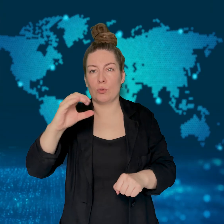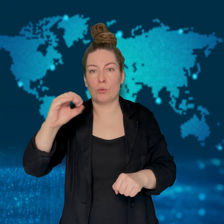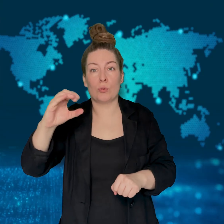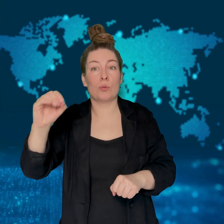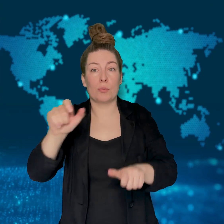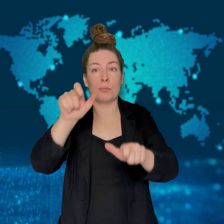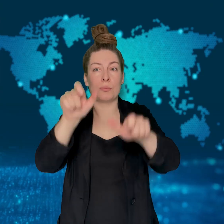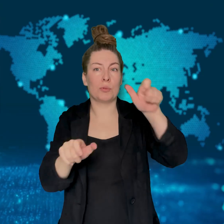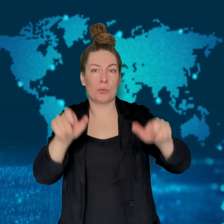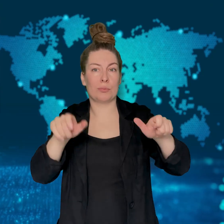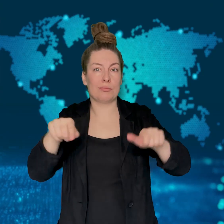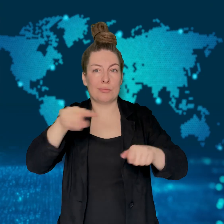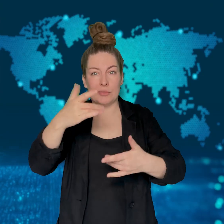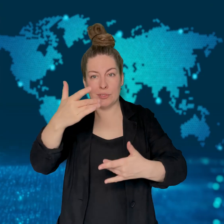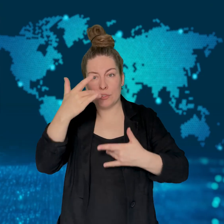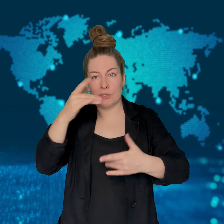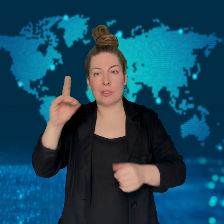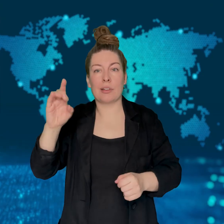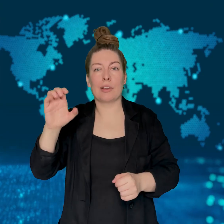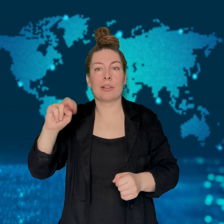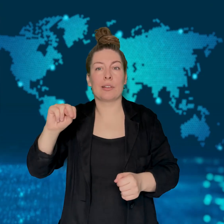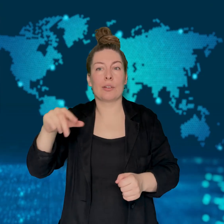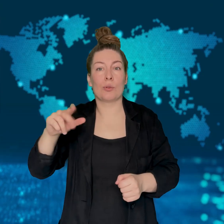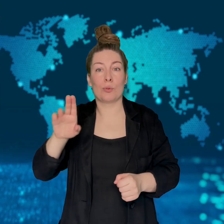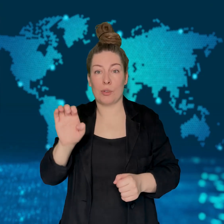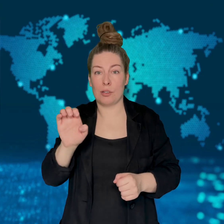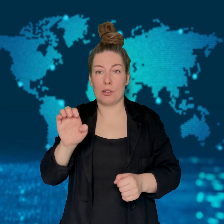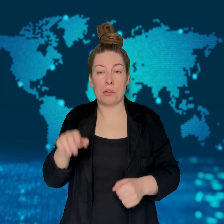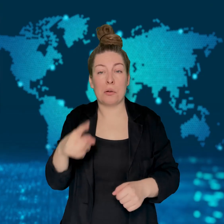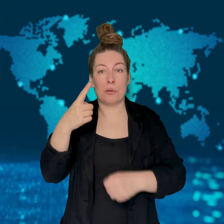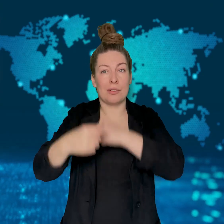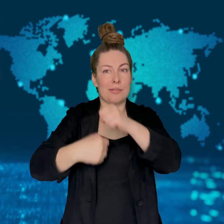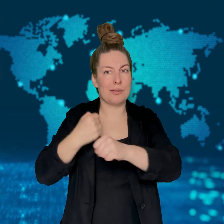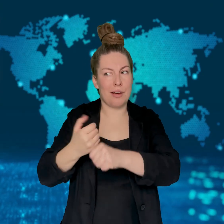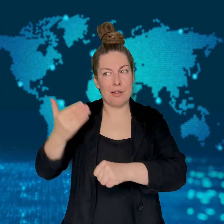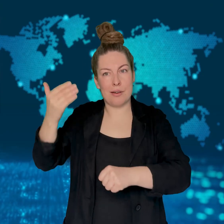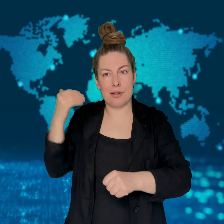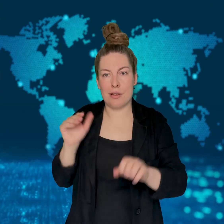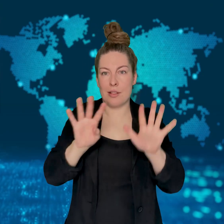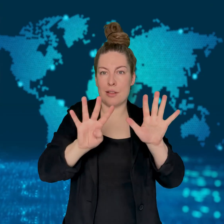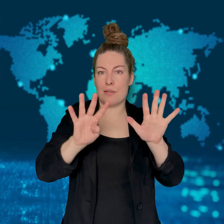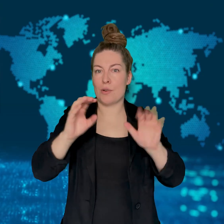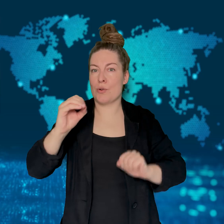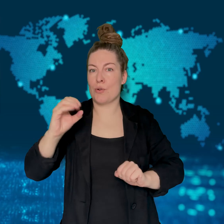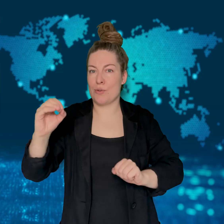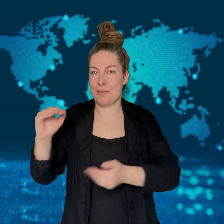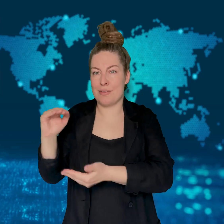the country's hospitals are overwhelmed.